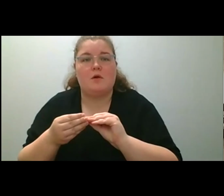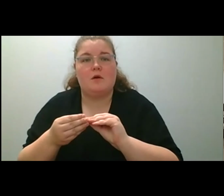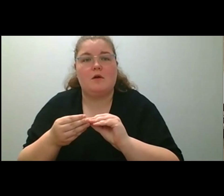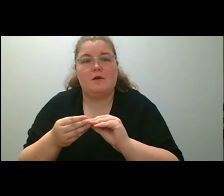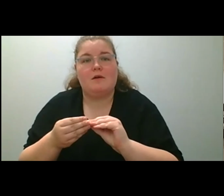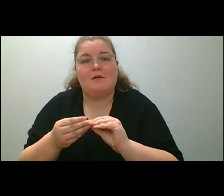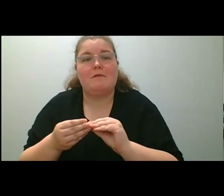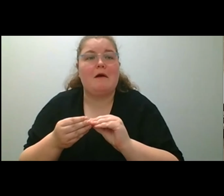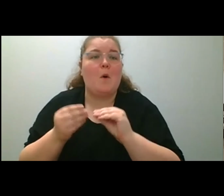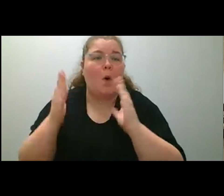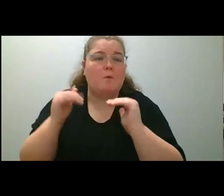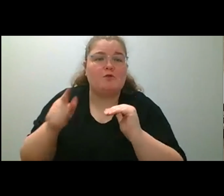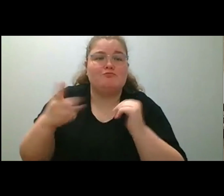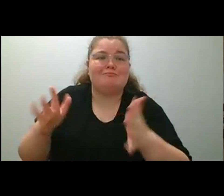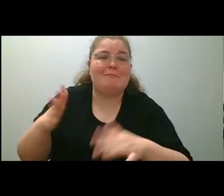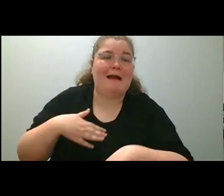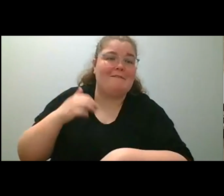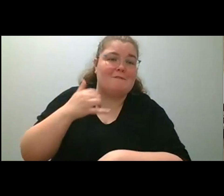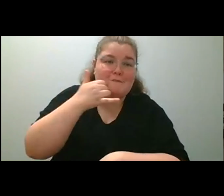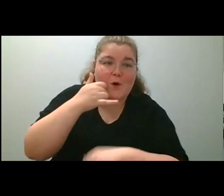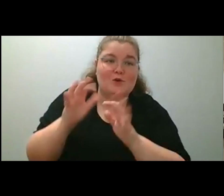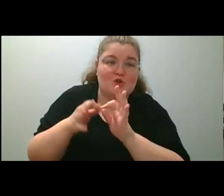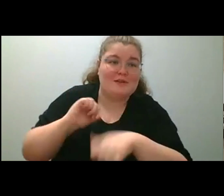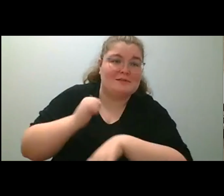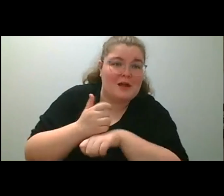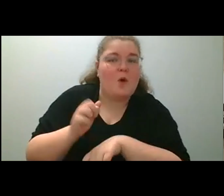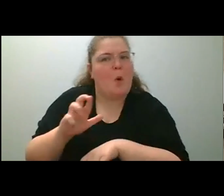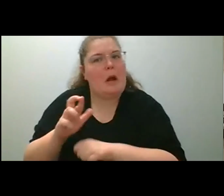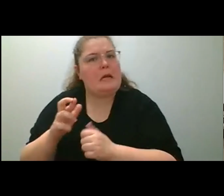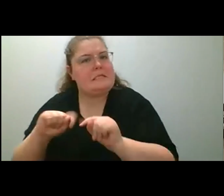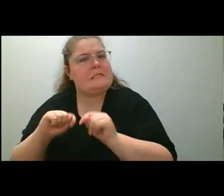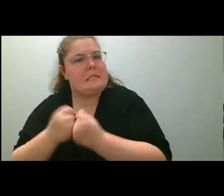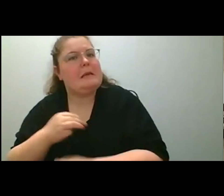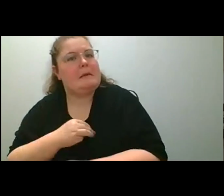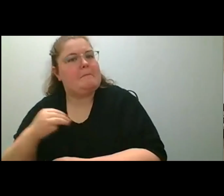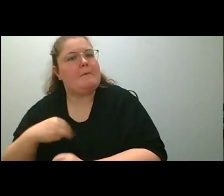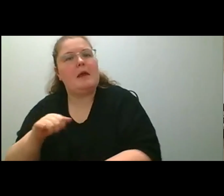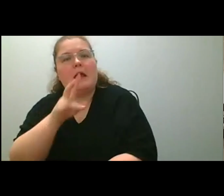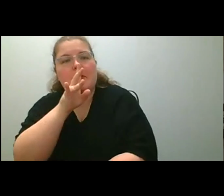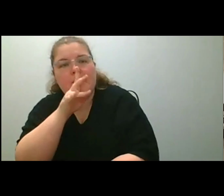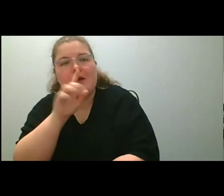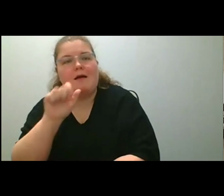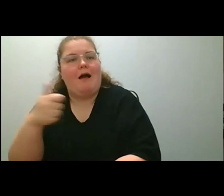either phone interpreting or perhaps team members on your team who would be handling some of those incoming calls